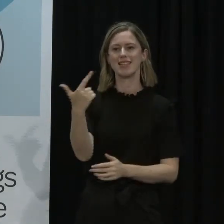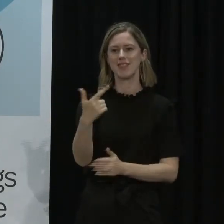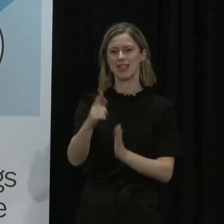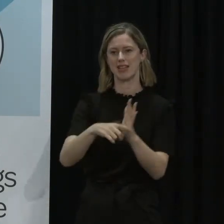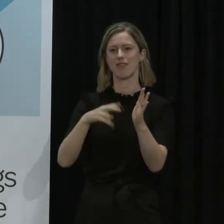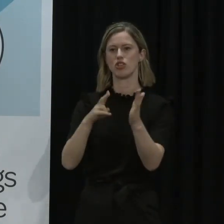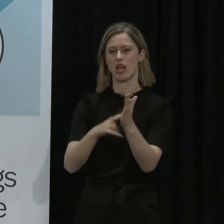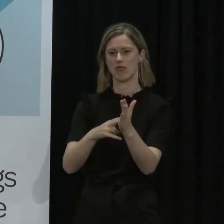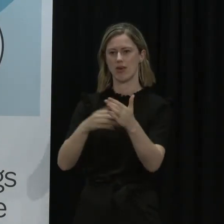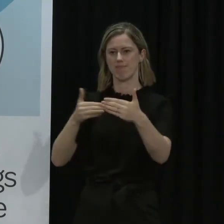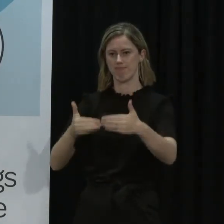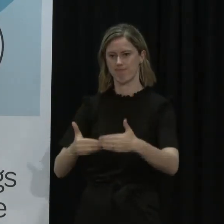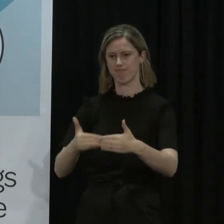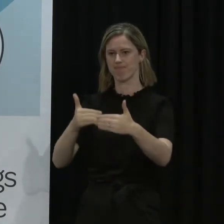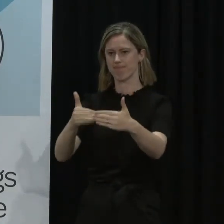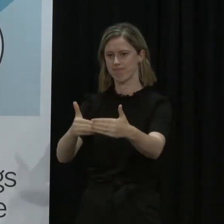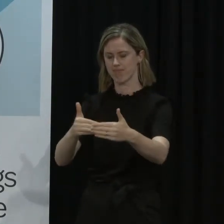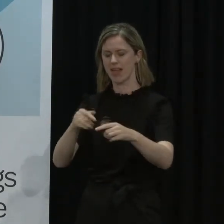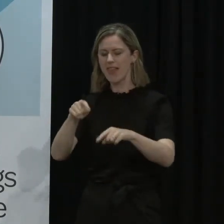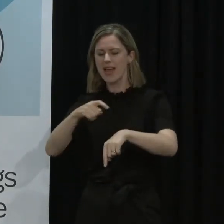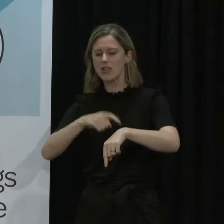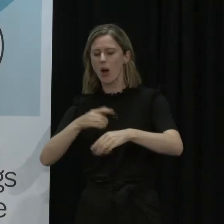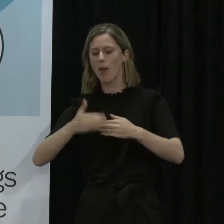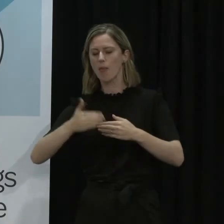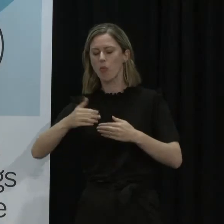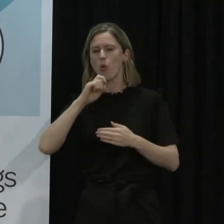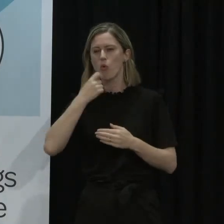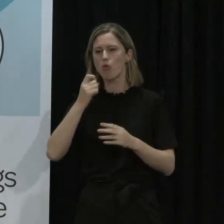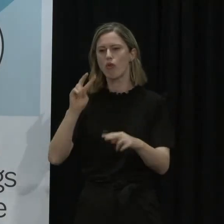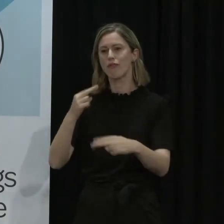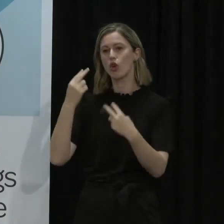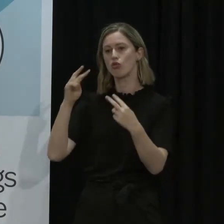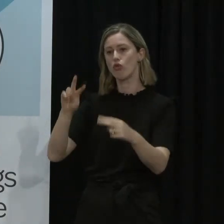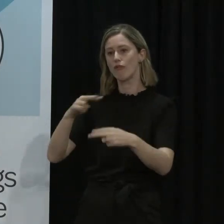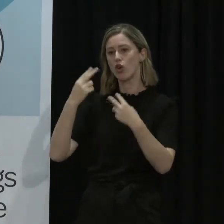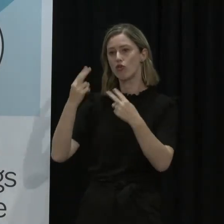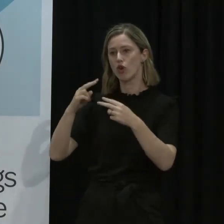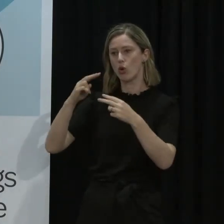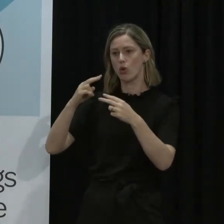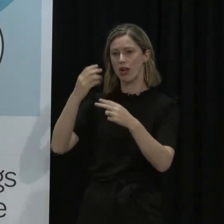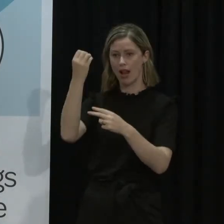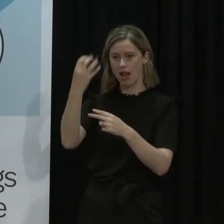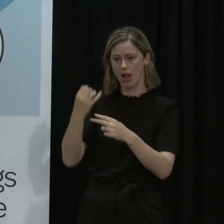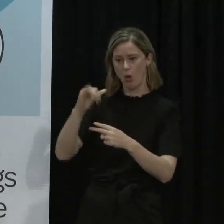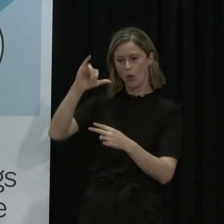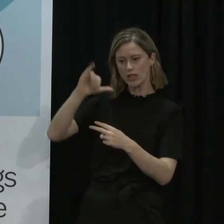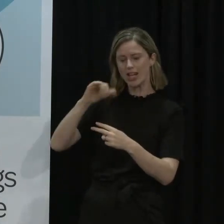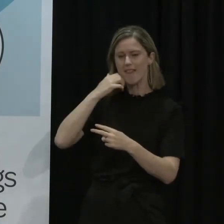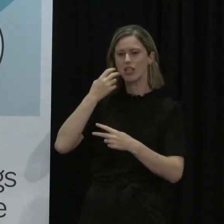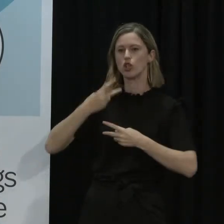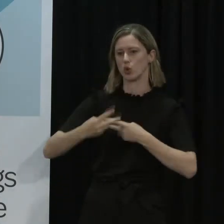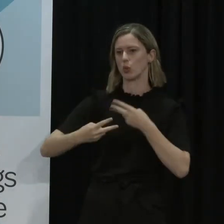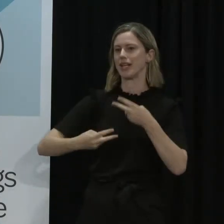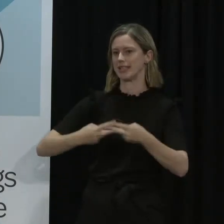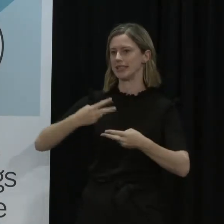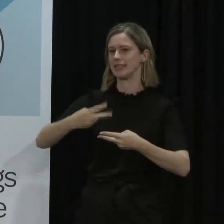allow the settings to embed en. They will then be reviewed again in the week of Monday, 17